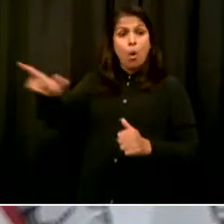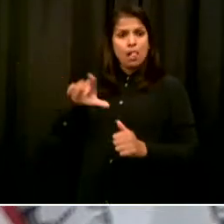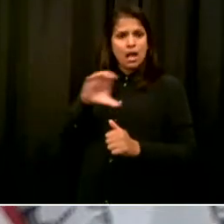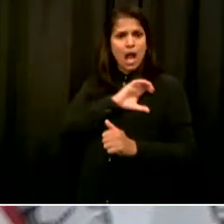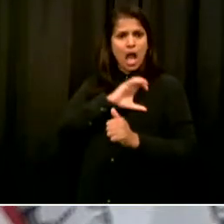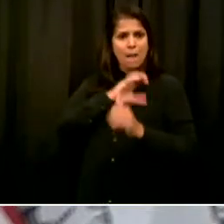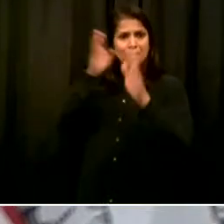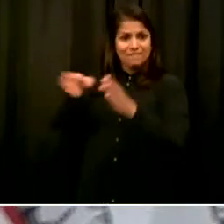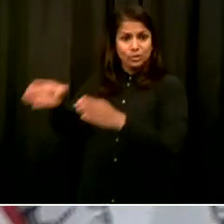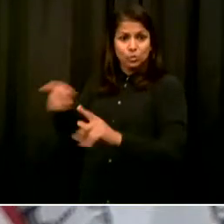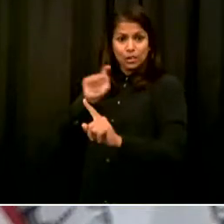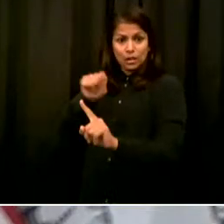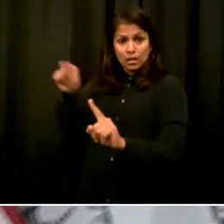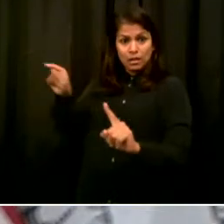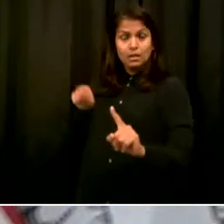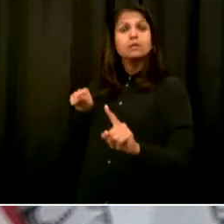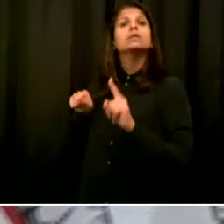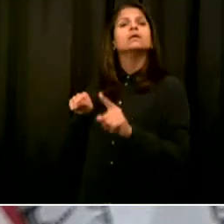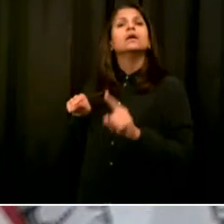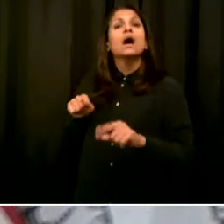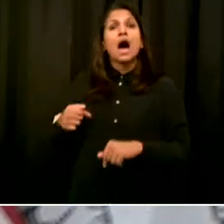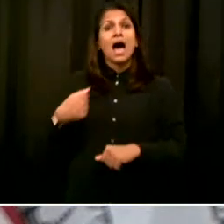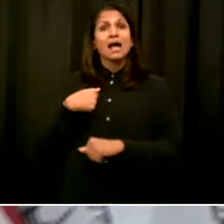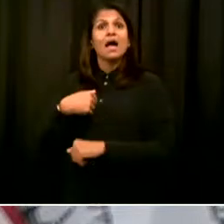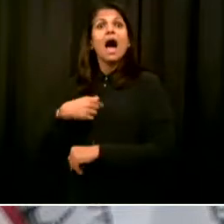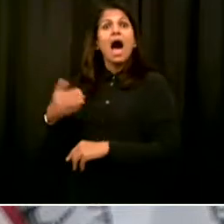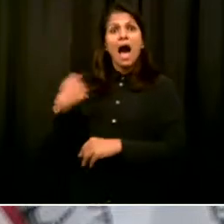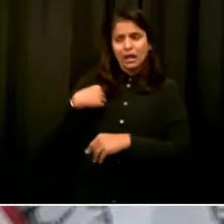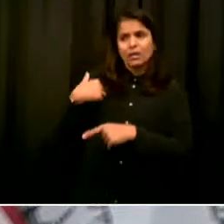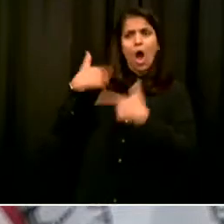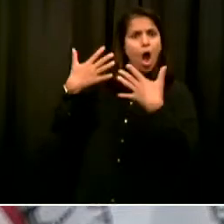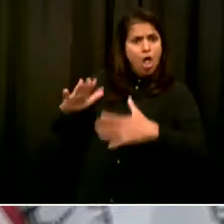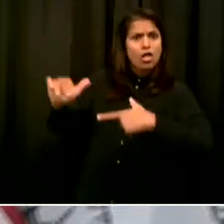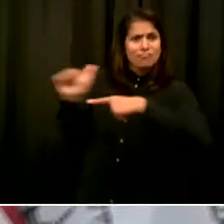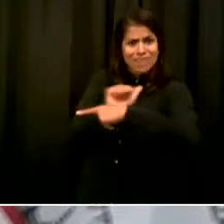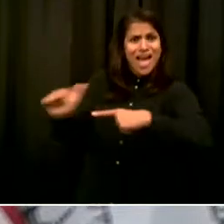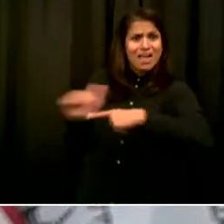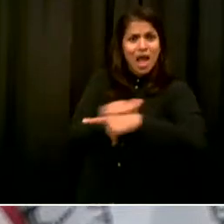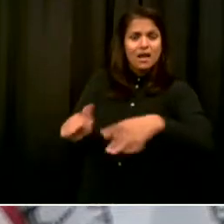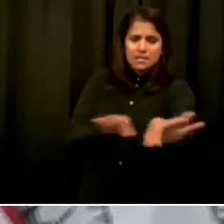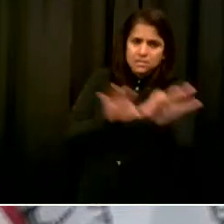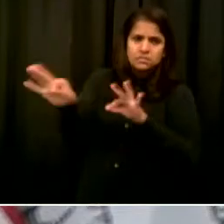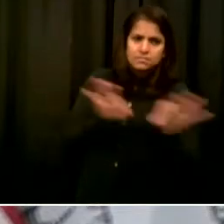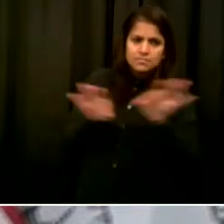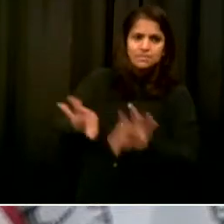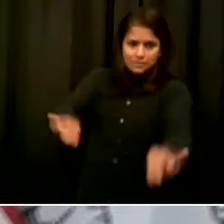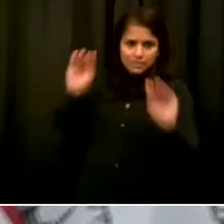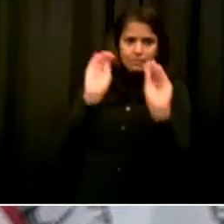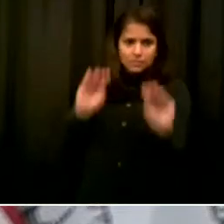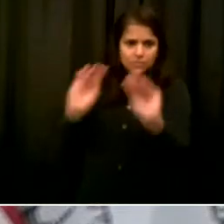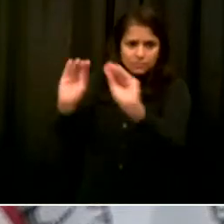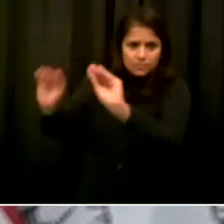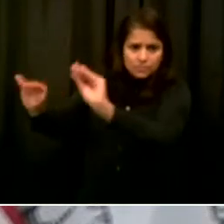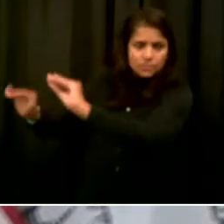EFFECTIVELY OR NOT. IT NNEEDS S TO BE. DDSE-ECCALAT